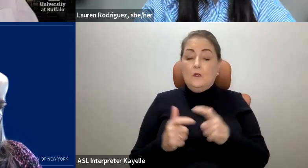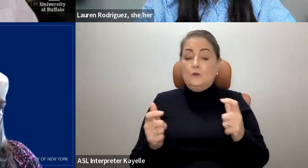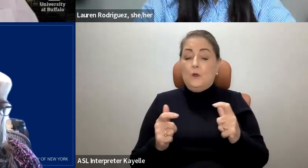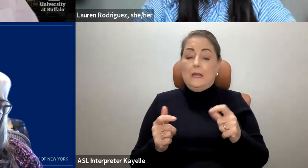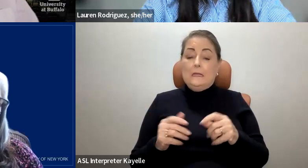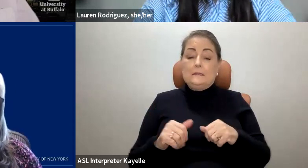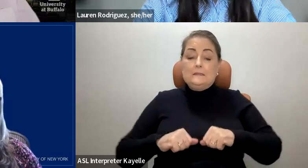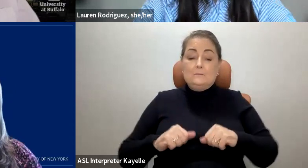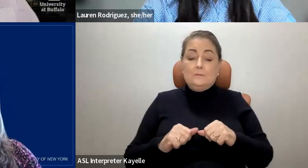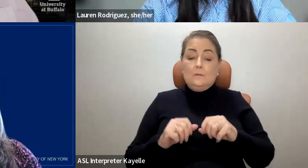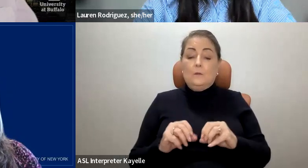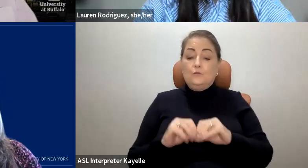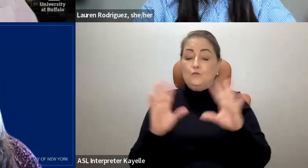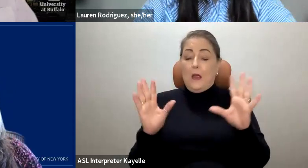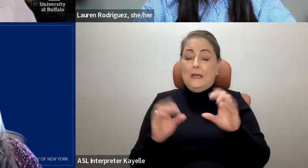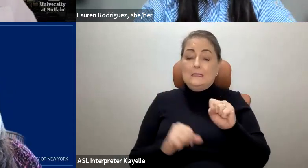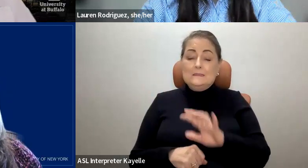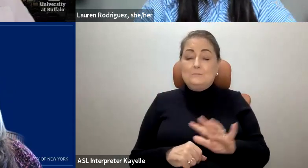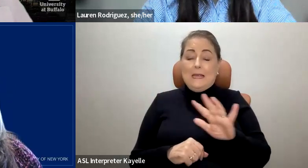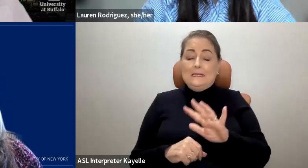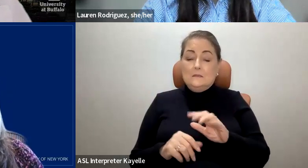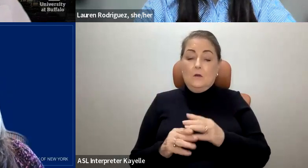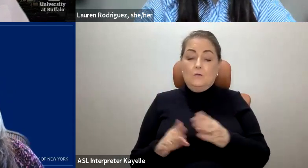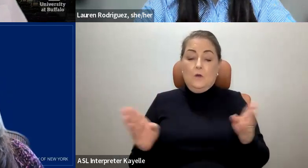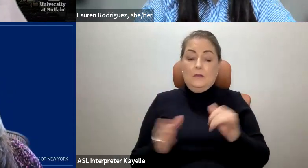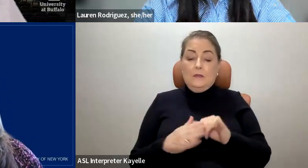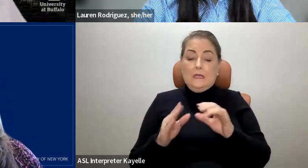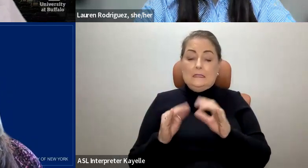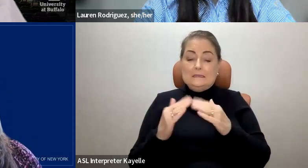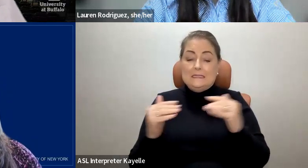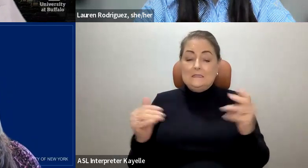And we decided to take a very intentional approach to this